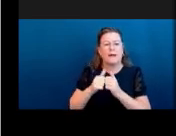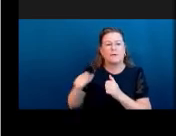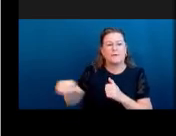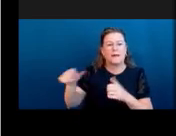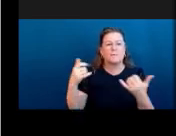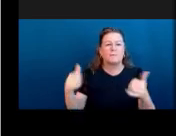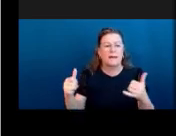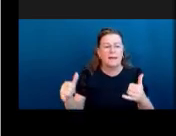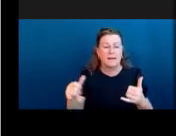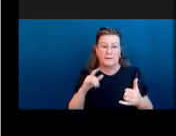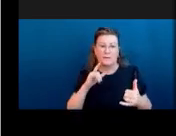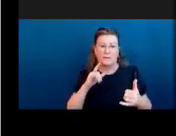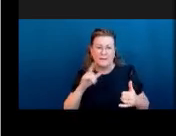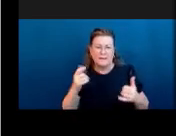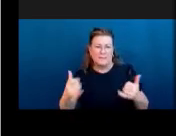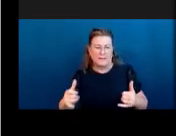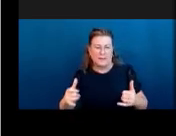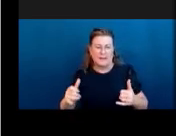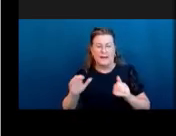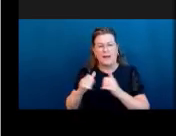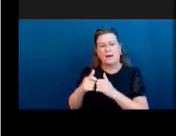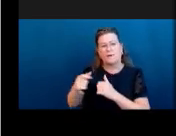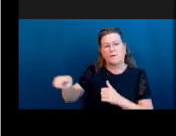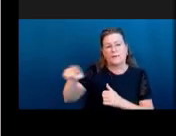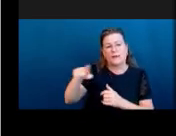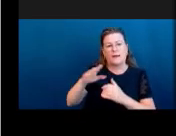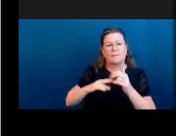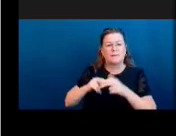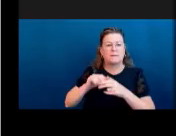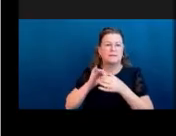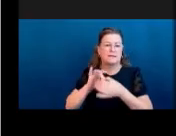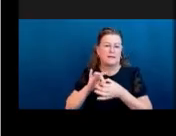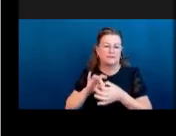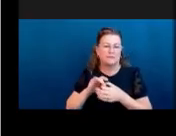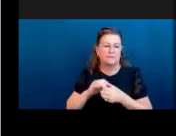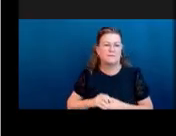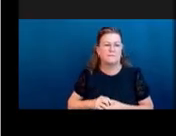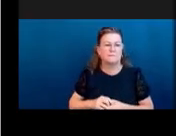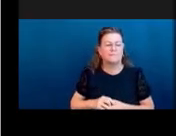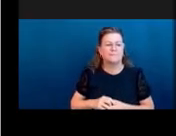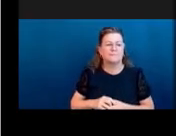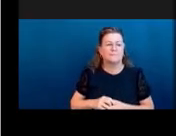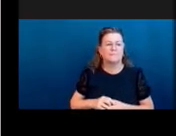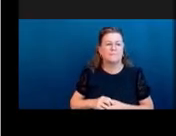play, and how they're building connections. And that can look